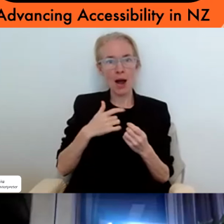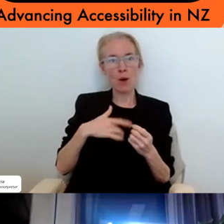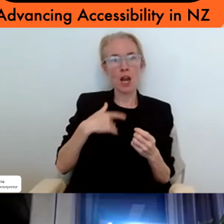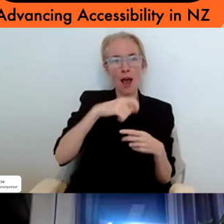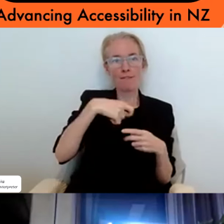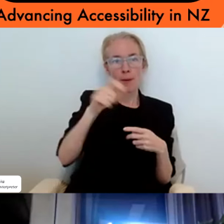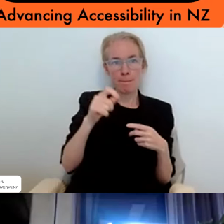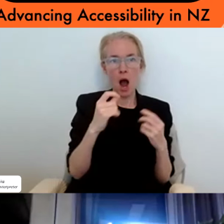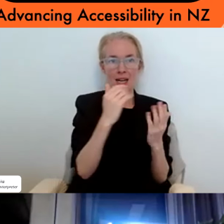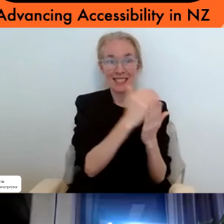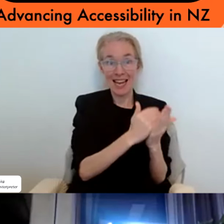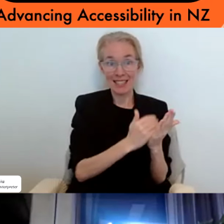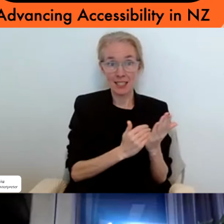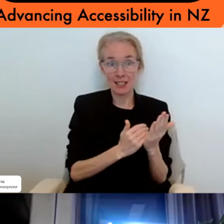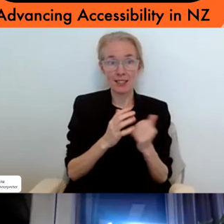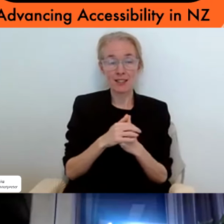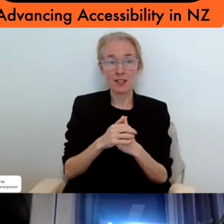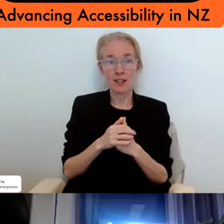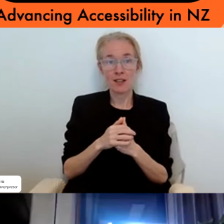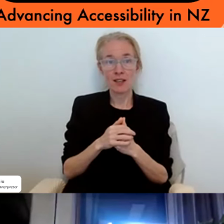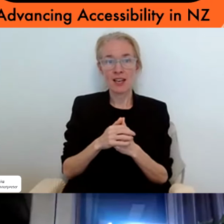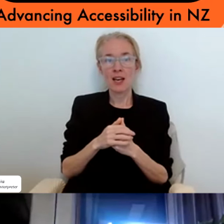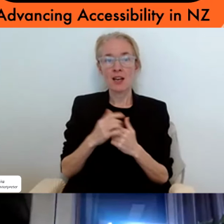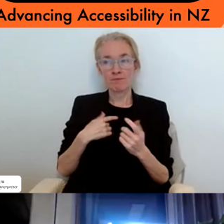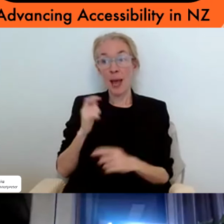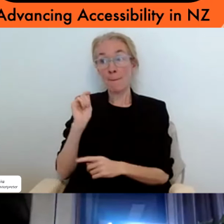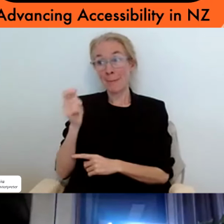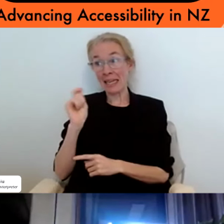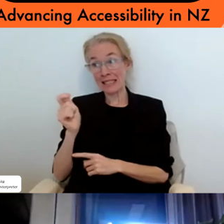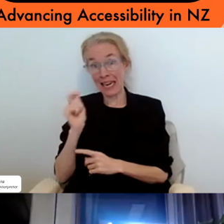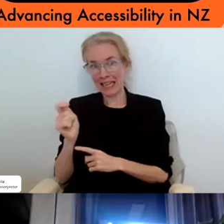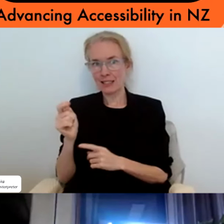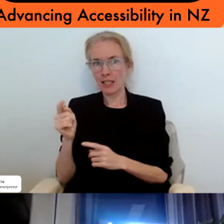loves minimums, most of those homes, actually 80% of those homes exceed